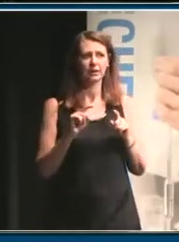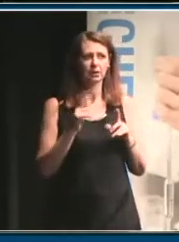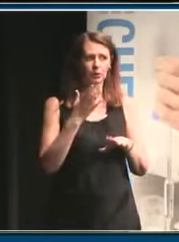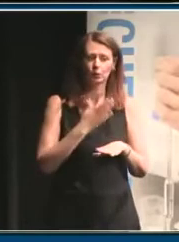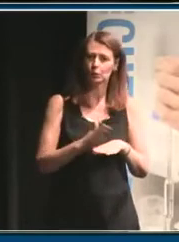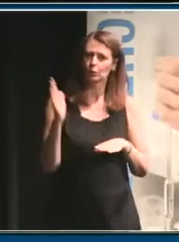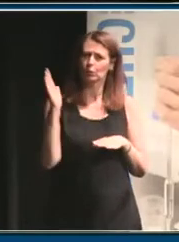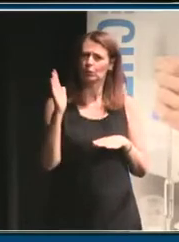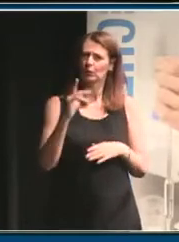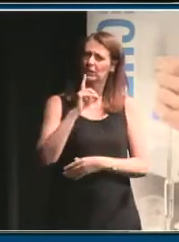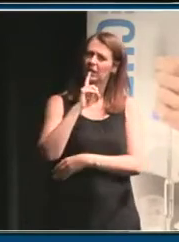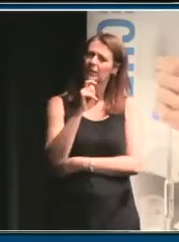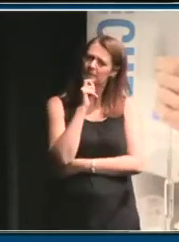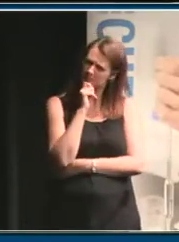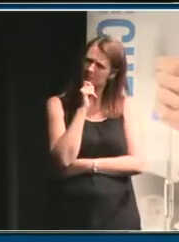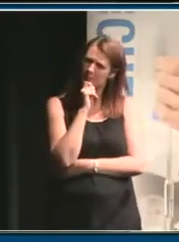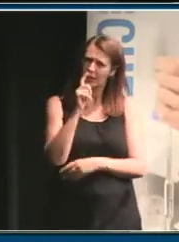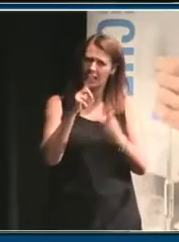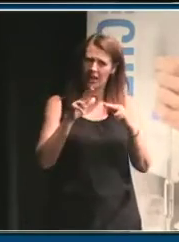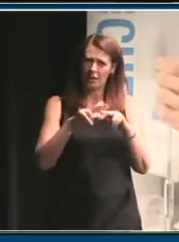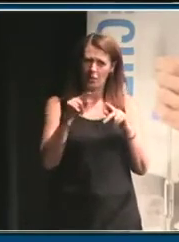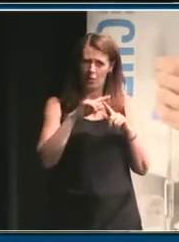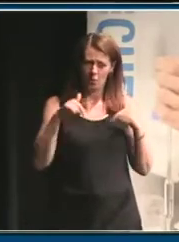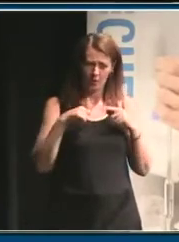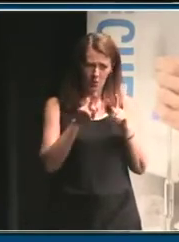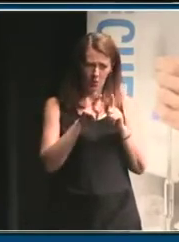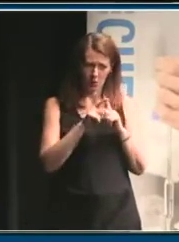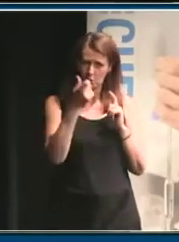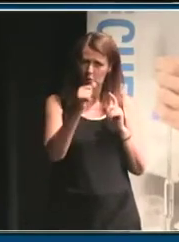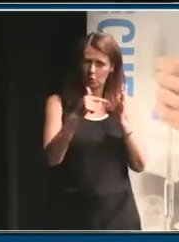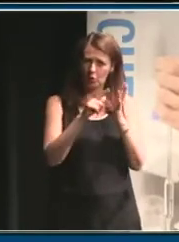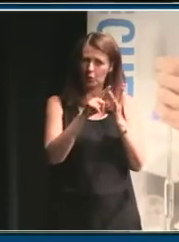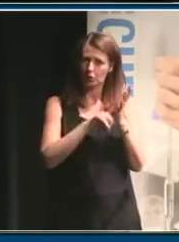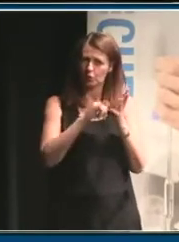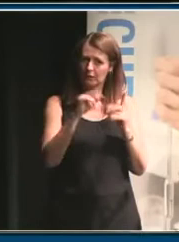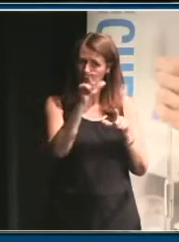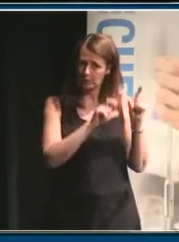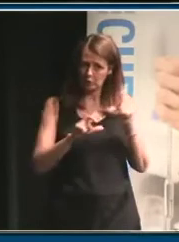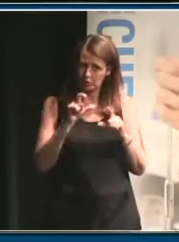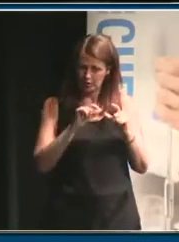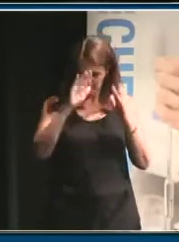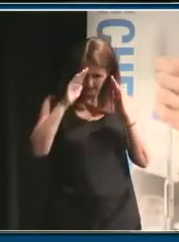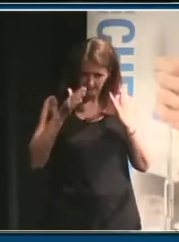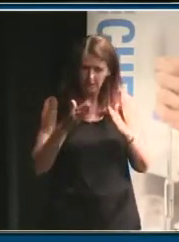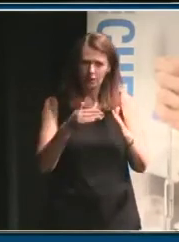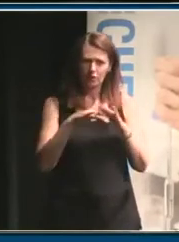simple, wait a minute, if we also use the tools of chemistry to focus on the intrinsic hazard,